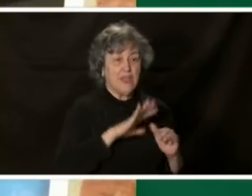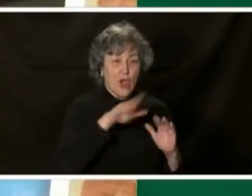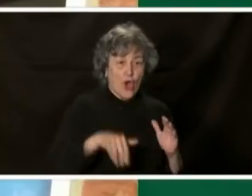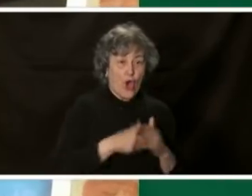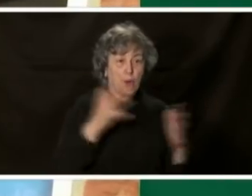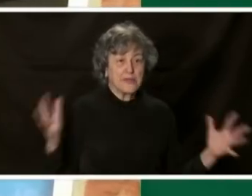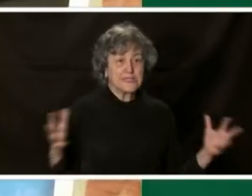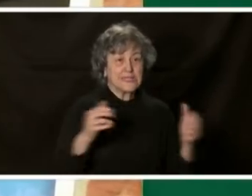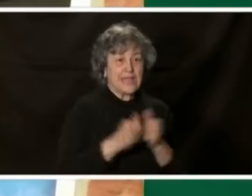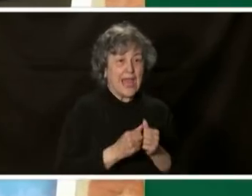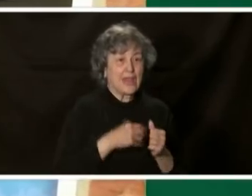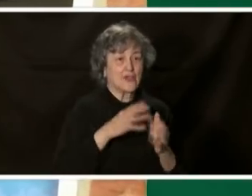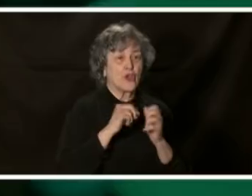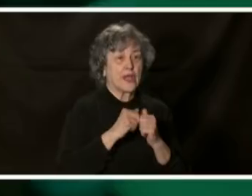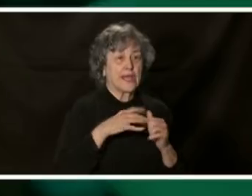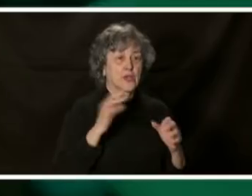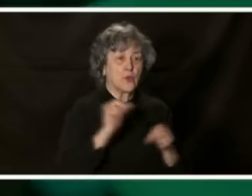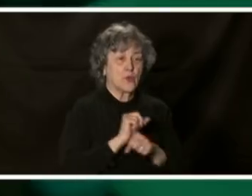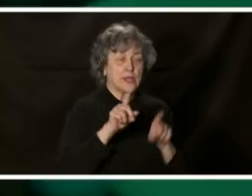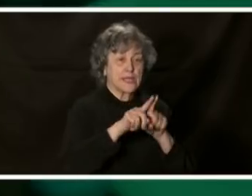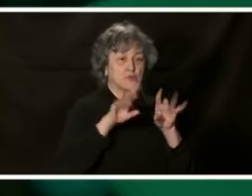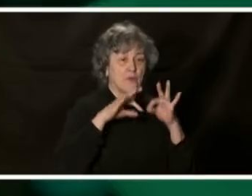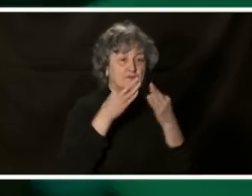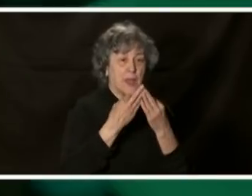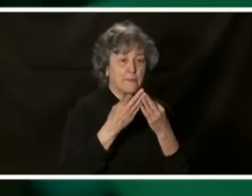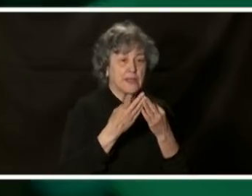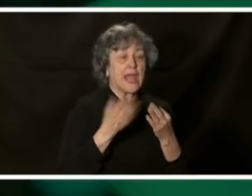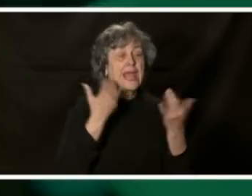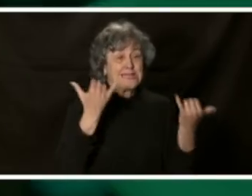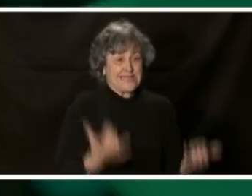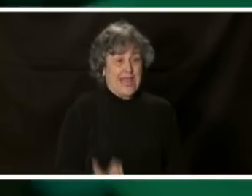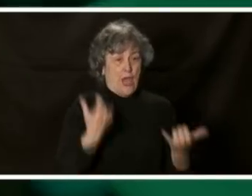WITH ONE SOLE INITIATIVE, AND THAT IS TO HONOR YOU.